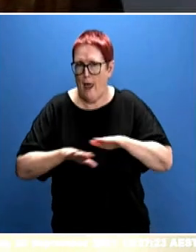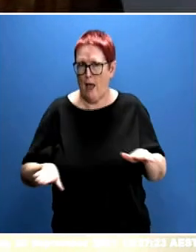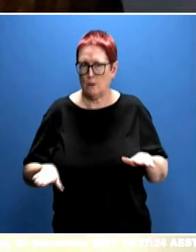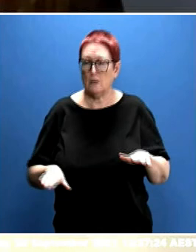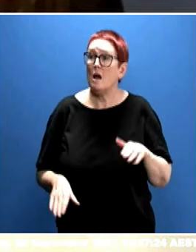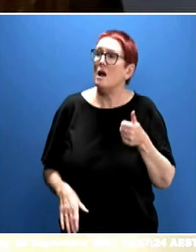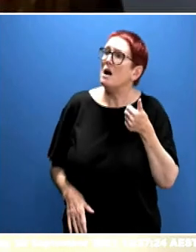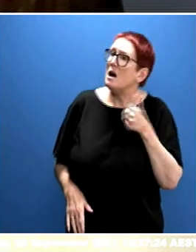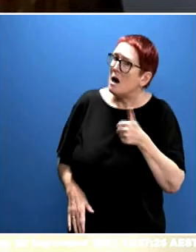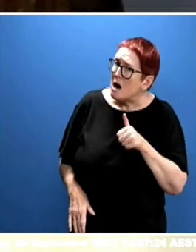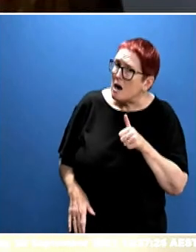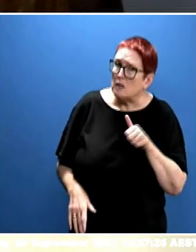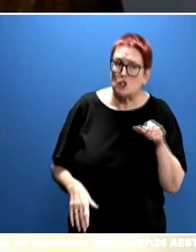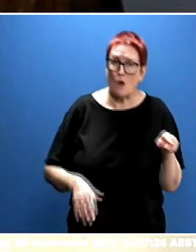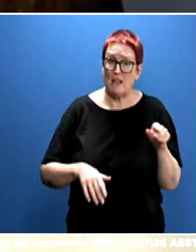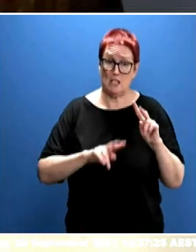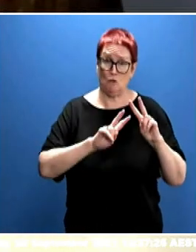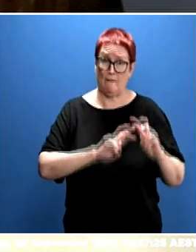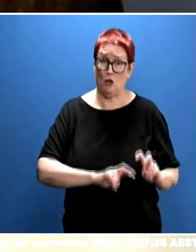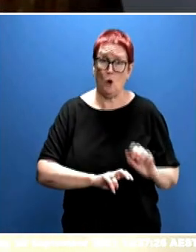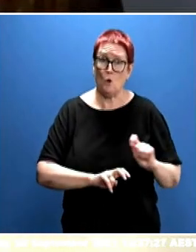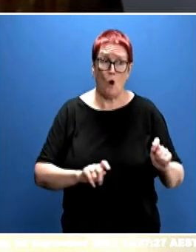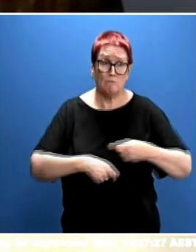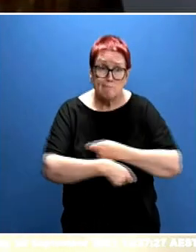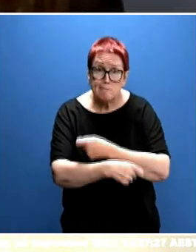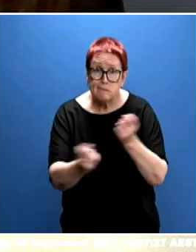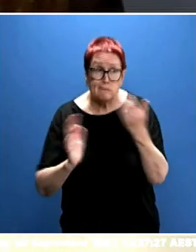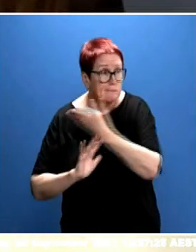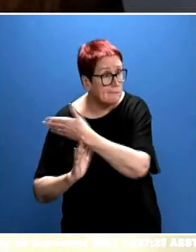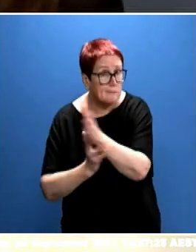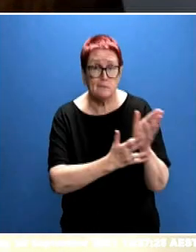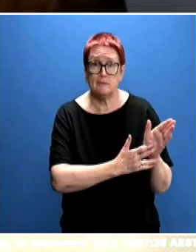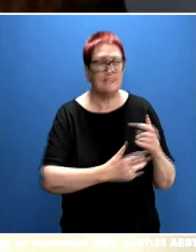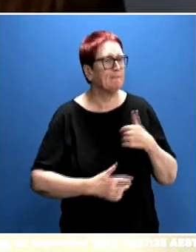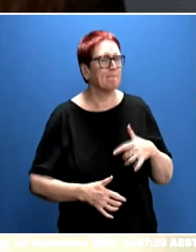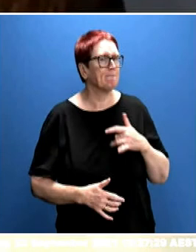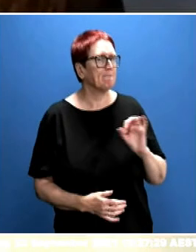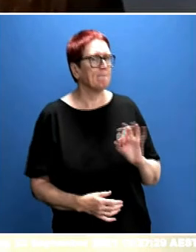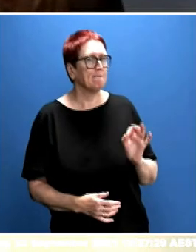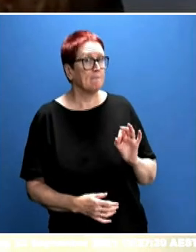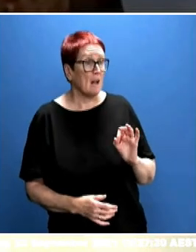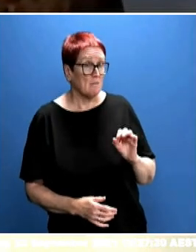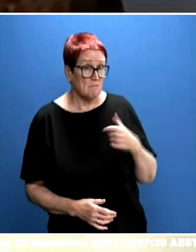I see, so this review was not in fact made public? Not that I'm aware of, I could be wrong.